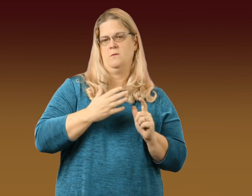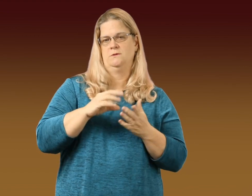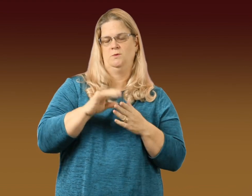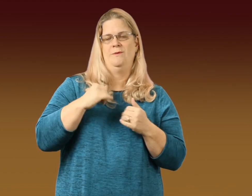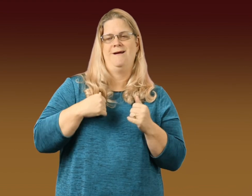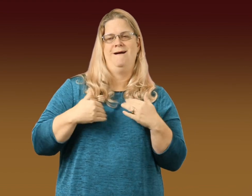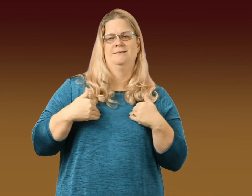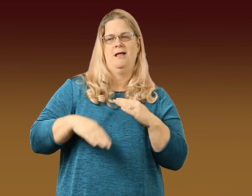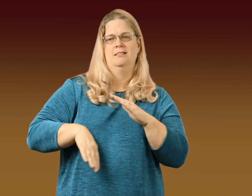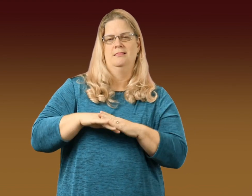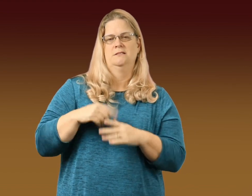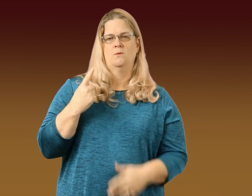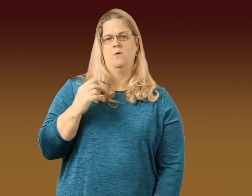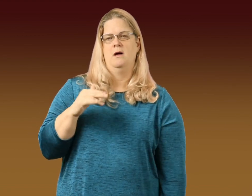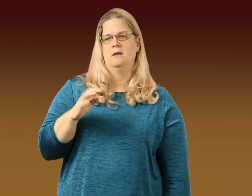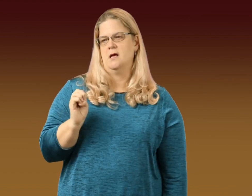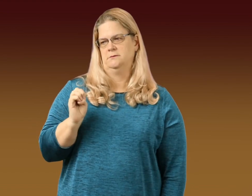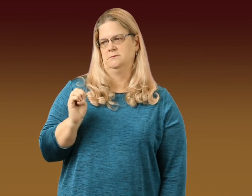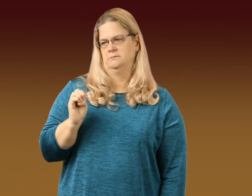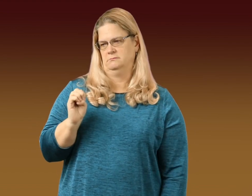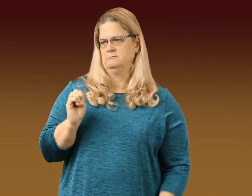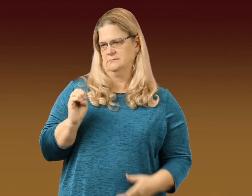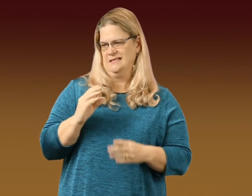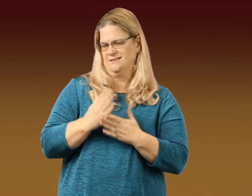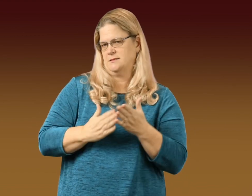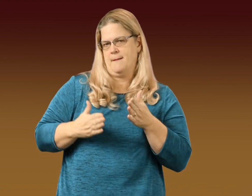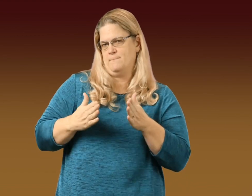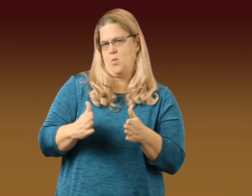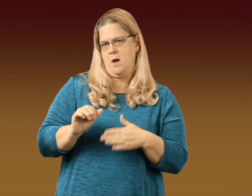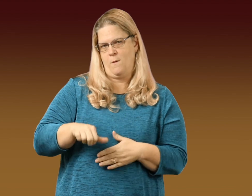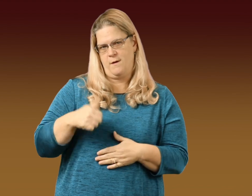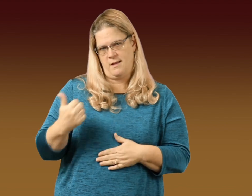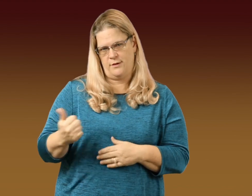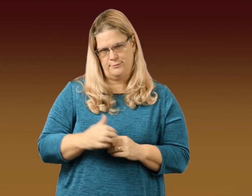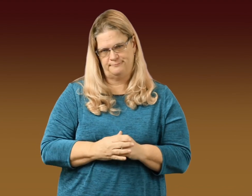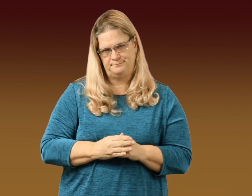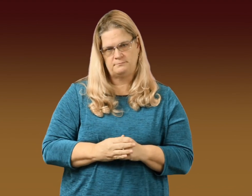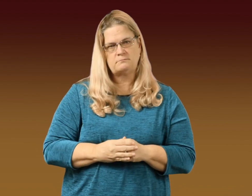of our students have at least one adverse childhood experience in one way or another.